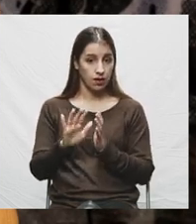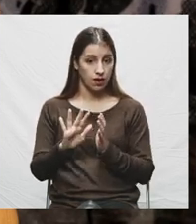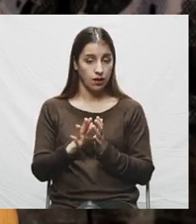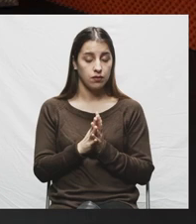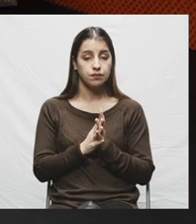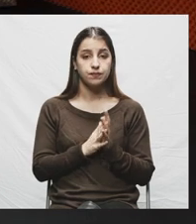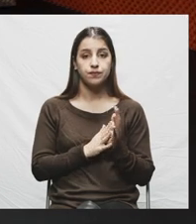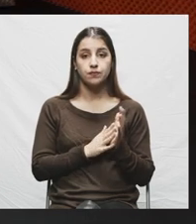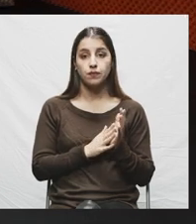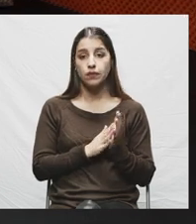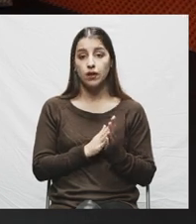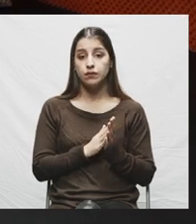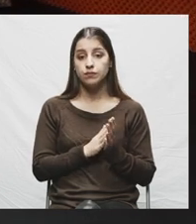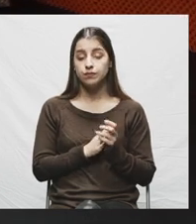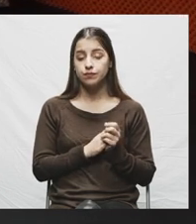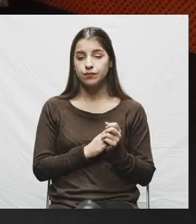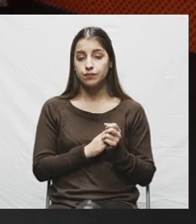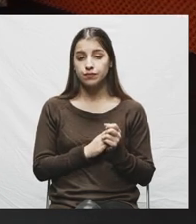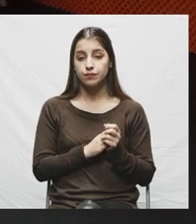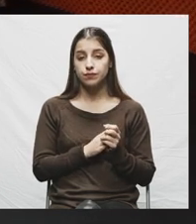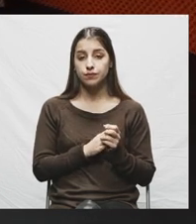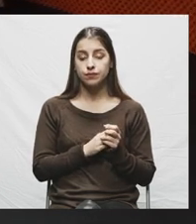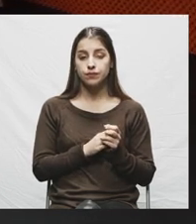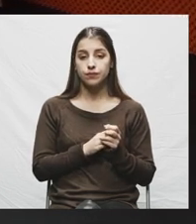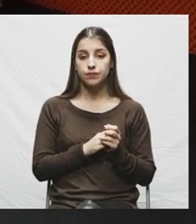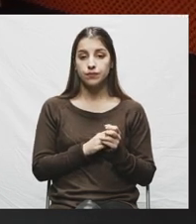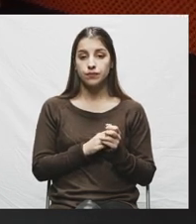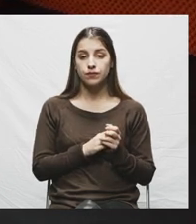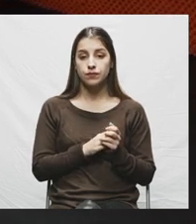I enjoyed the technique to prepare my body. — Yes. I’ve always enjoyed Cunningham technique.